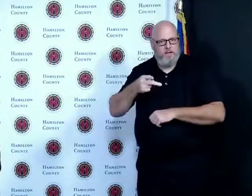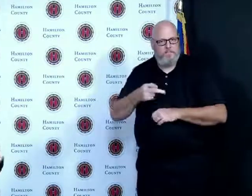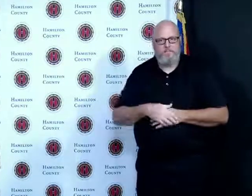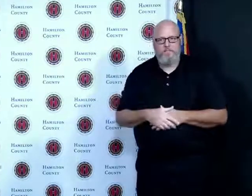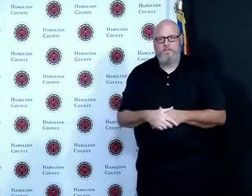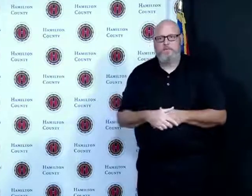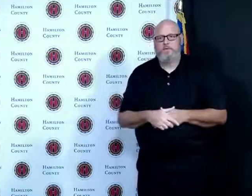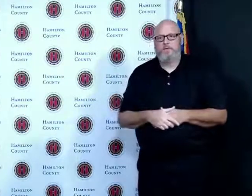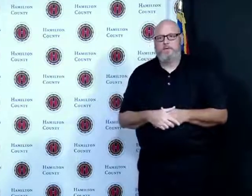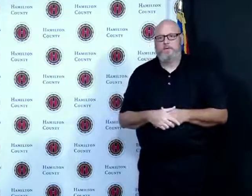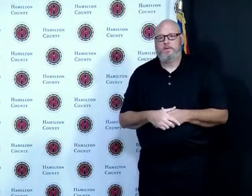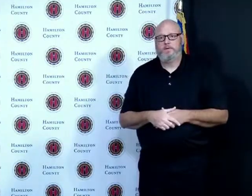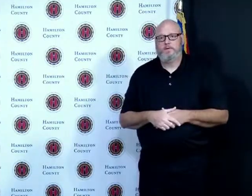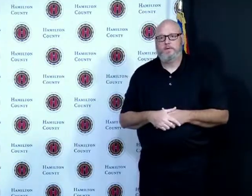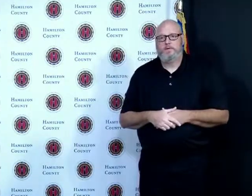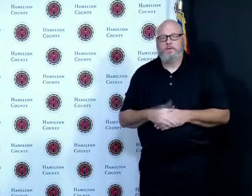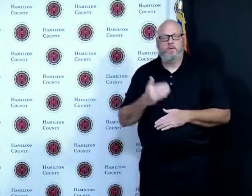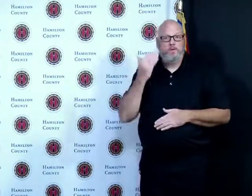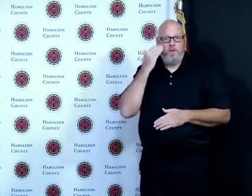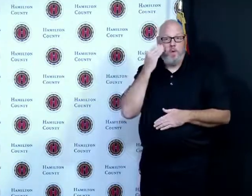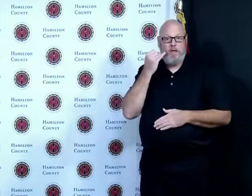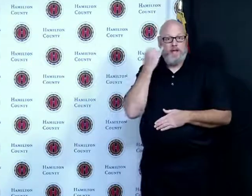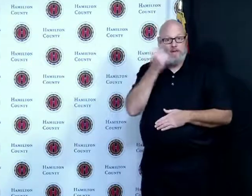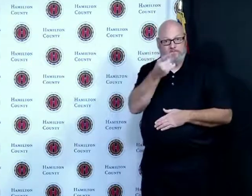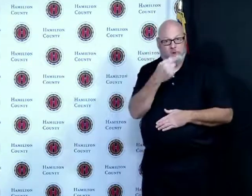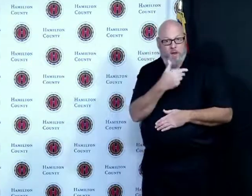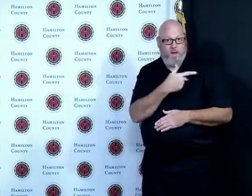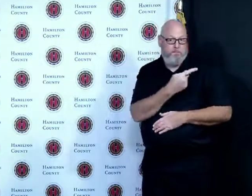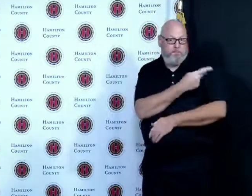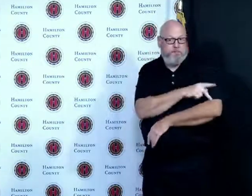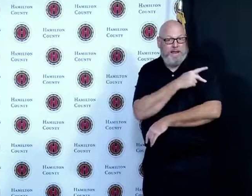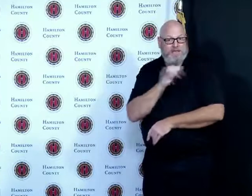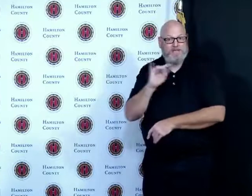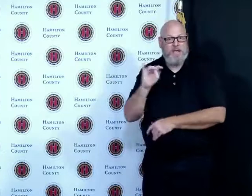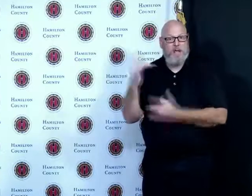City Health or Public Health in Hamilton County so it's really up to the individual